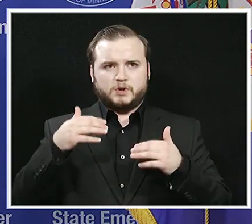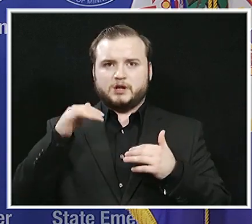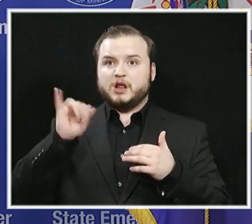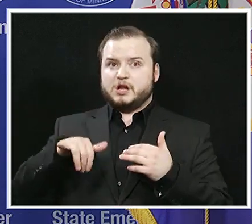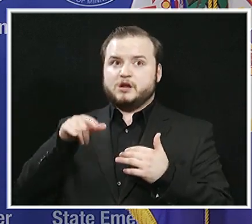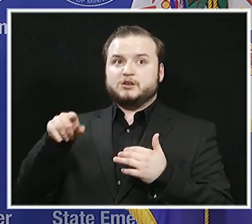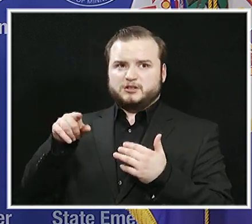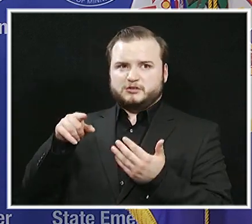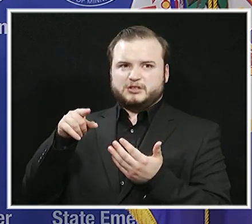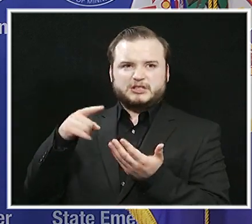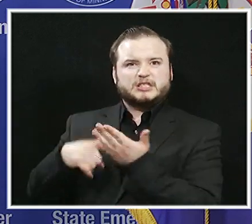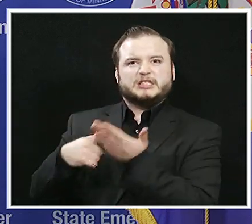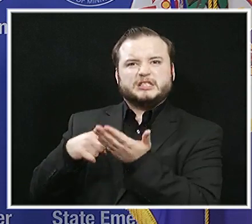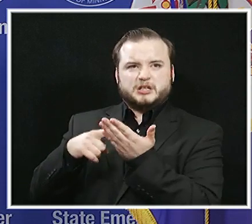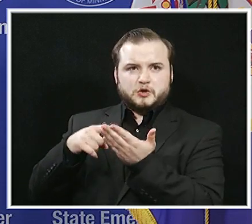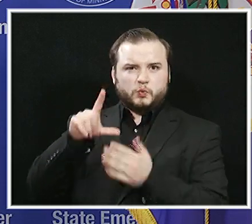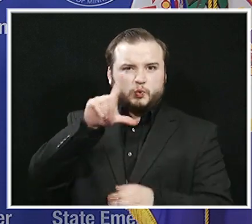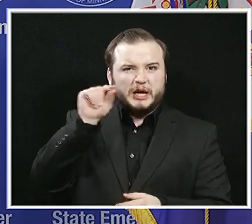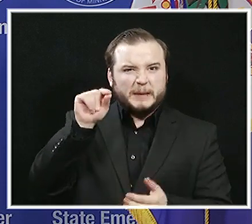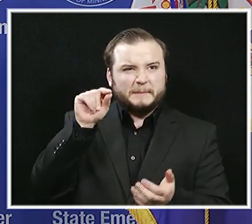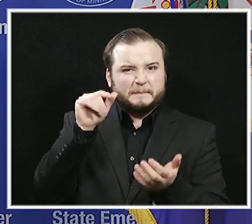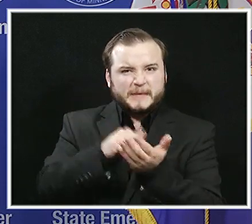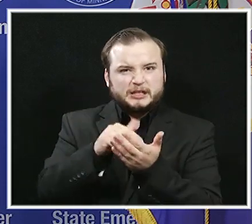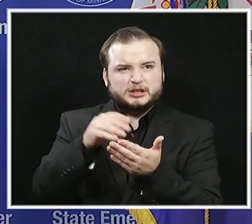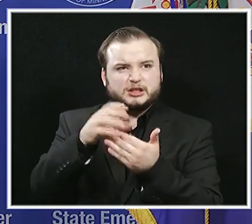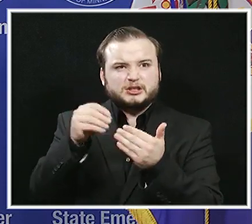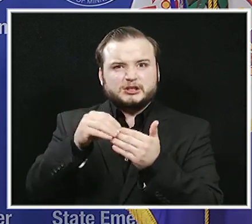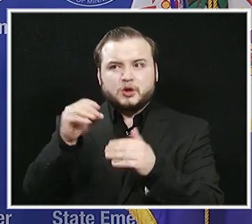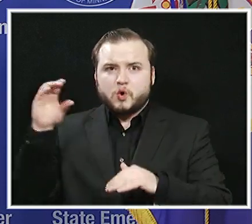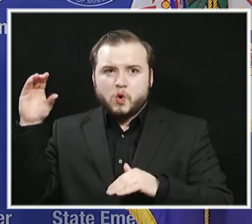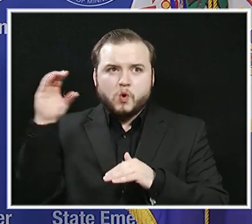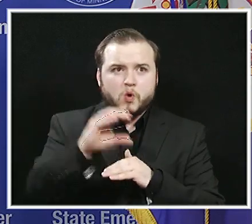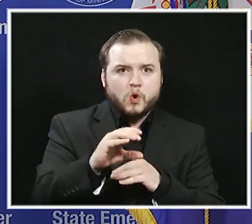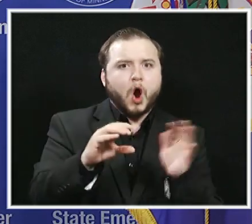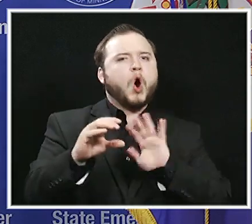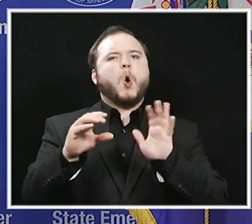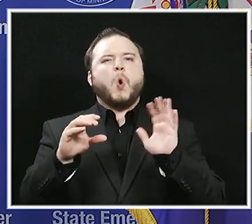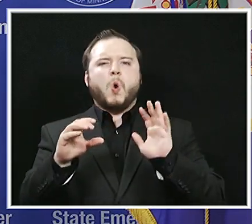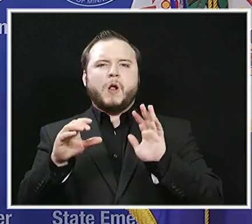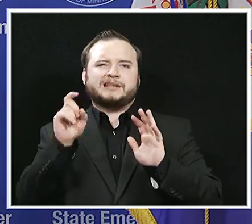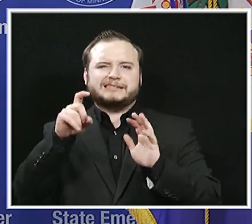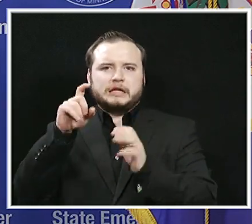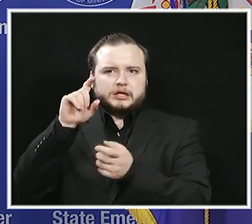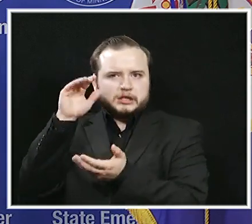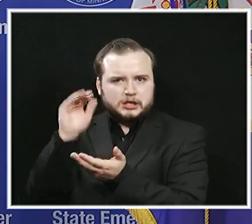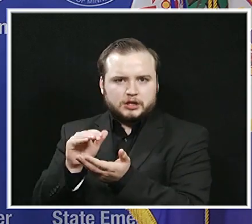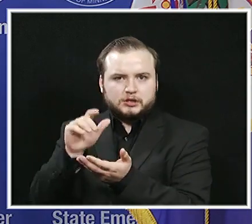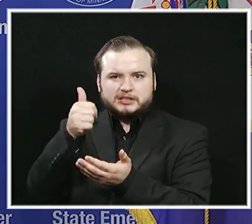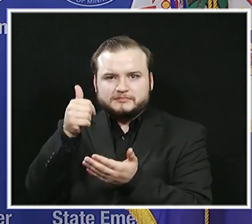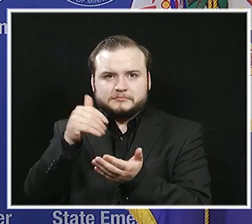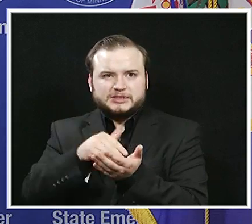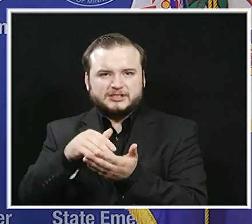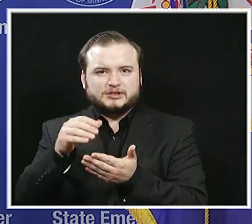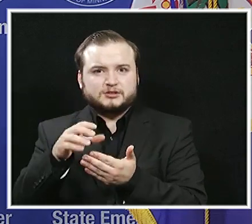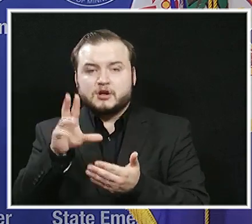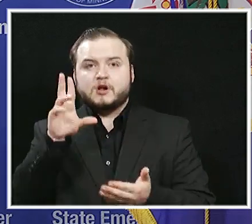was a very heated debate whether it was too bold to go with $20 million or to have $10 million.